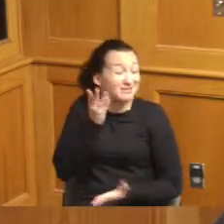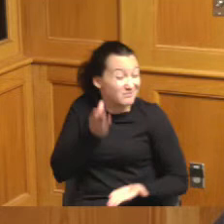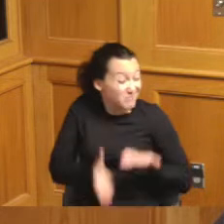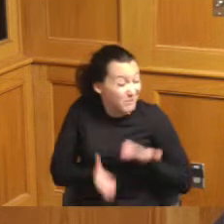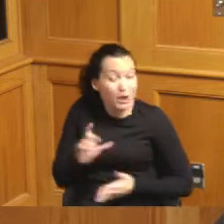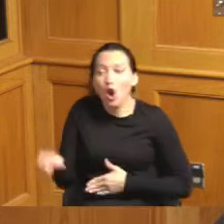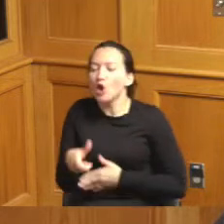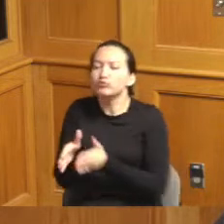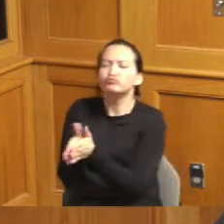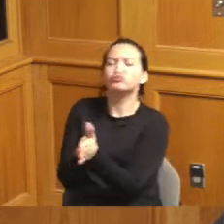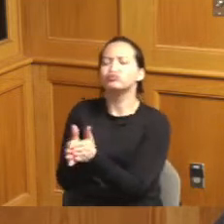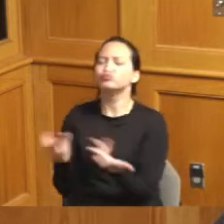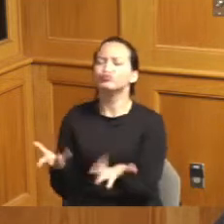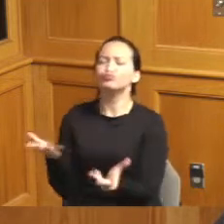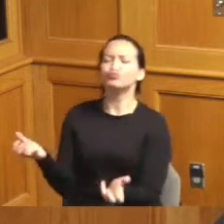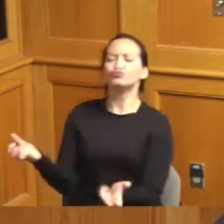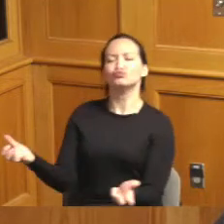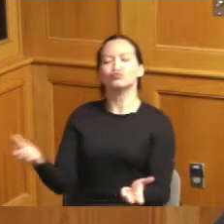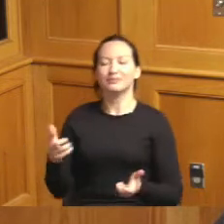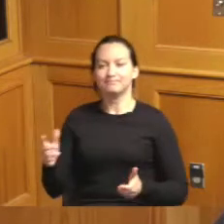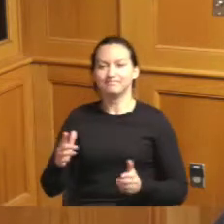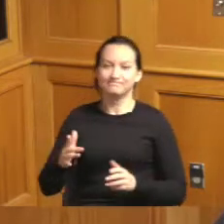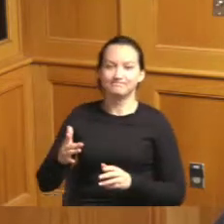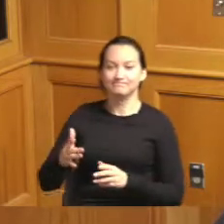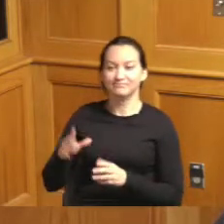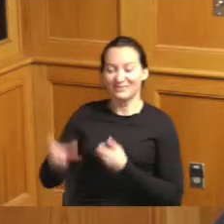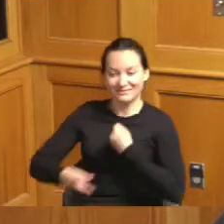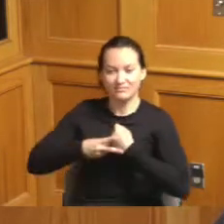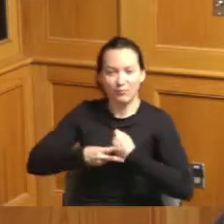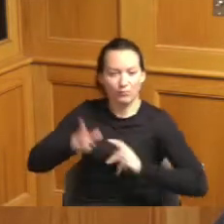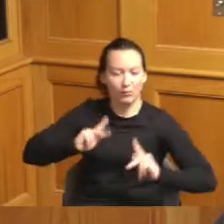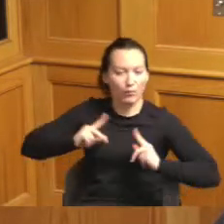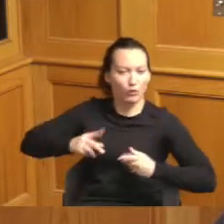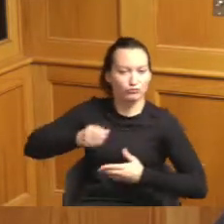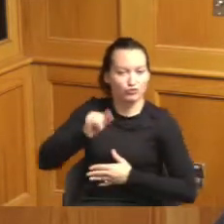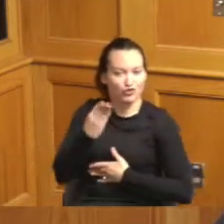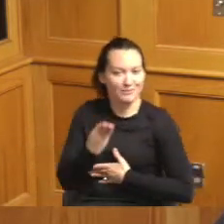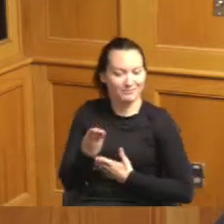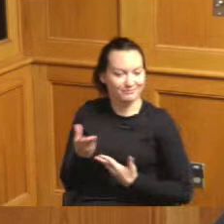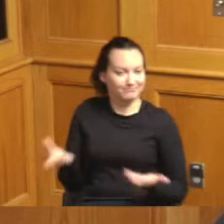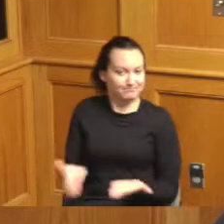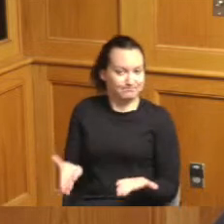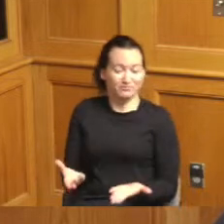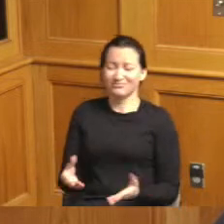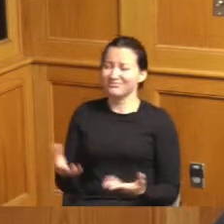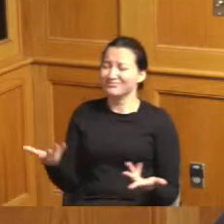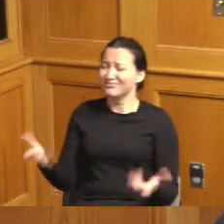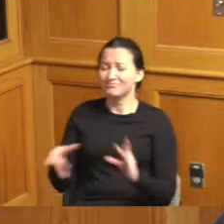other incentives can we do to retain the ones that we have so that's all I have right now but thank